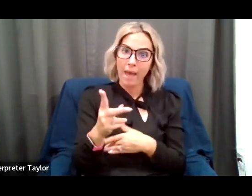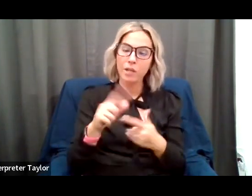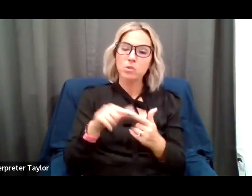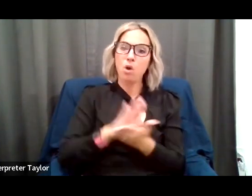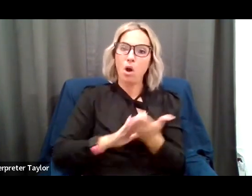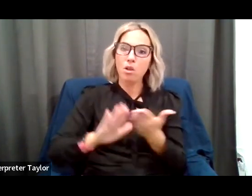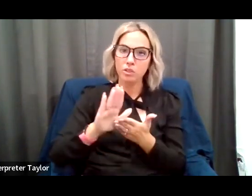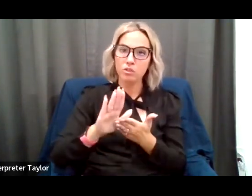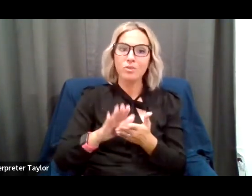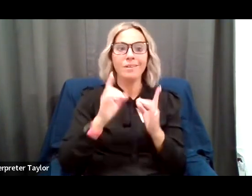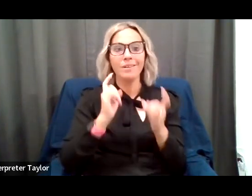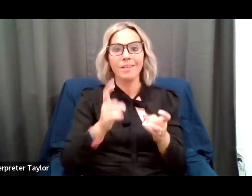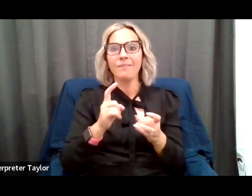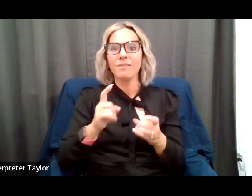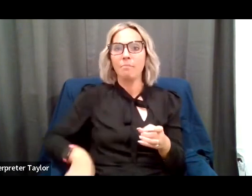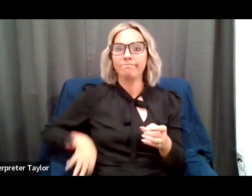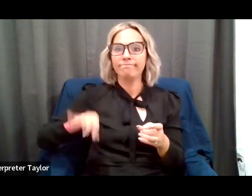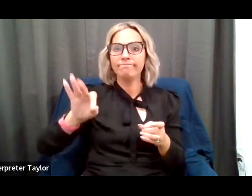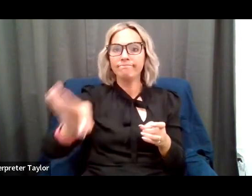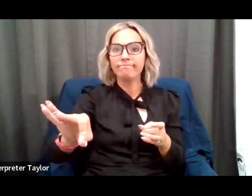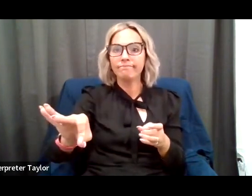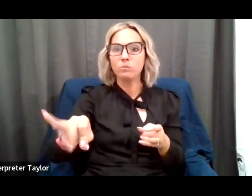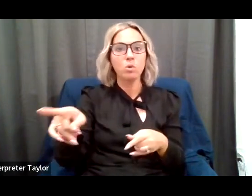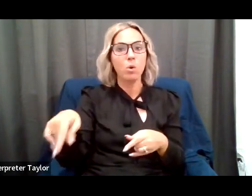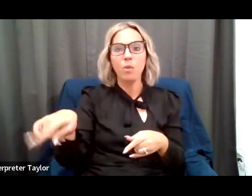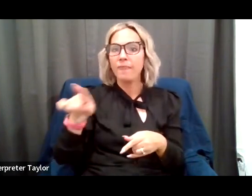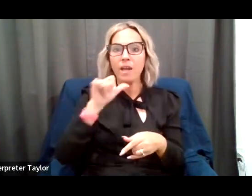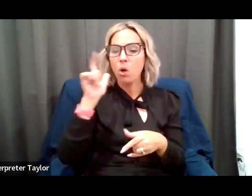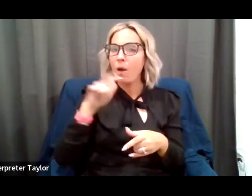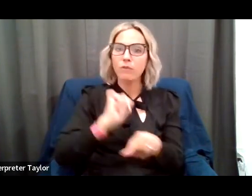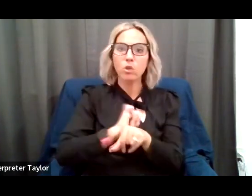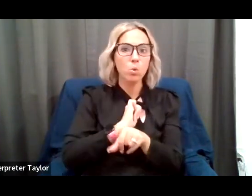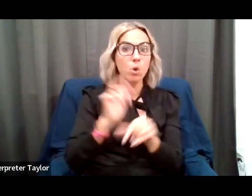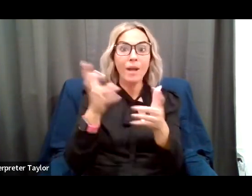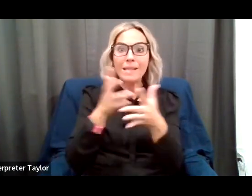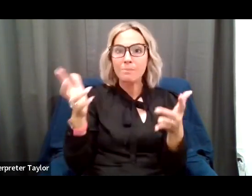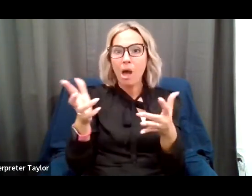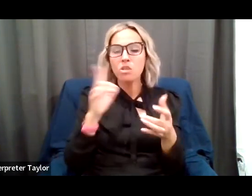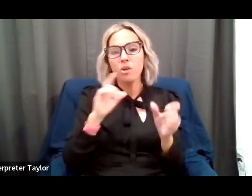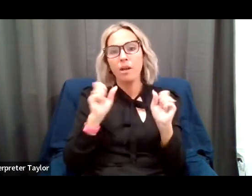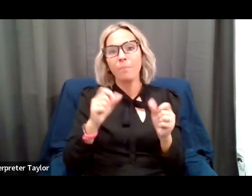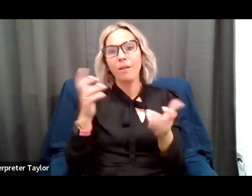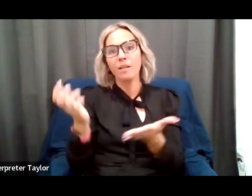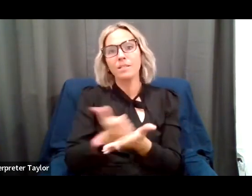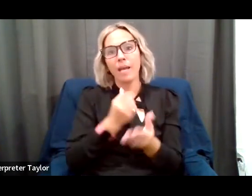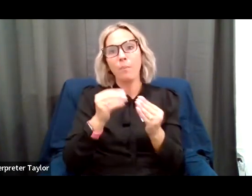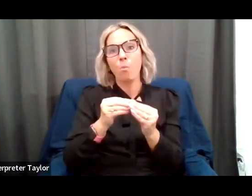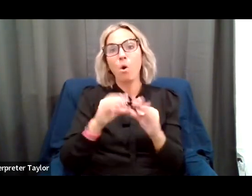it gives them stipends so that they don't have to work as much and can potentially take more courses.